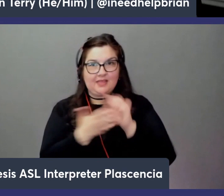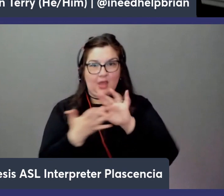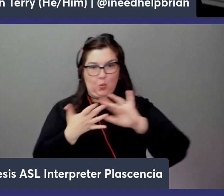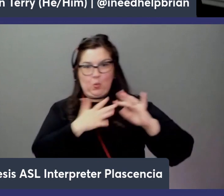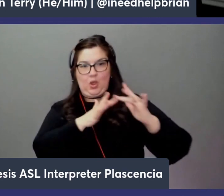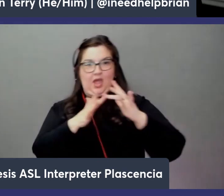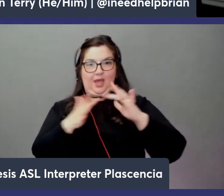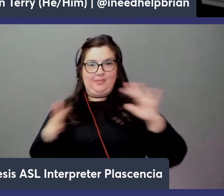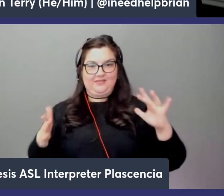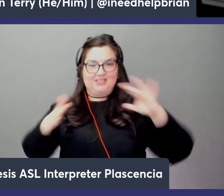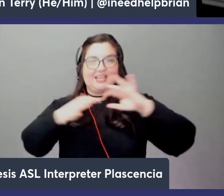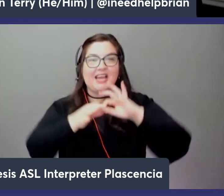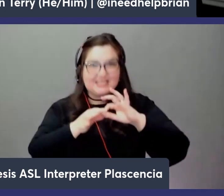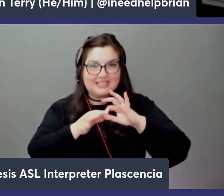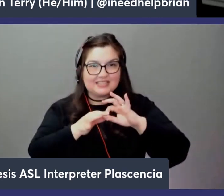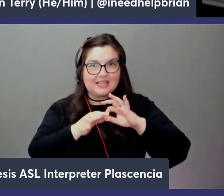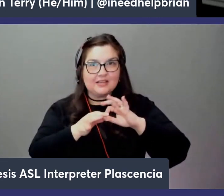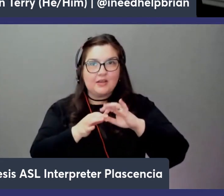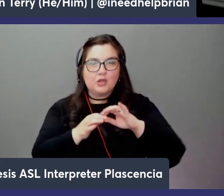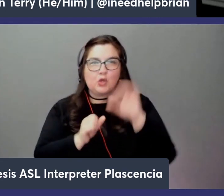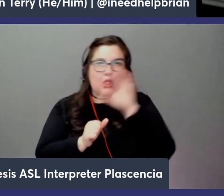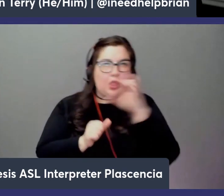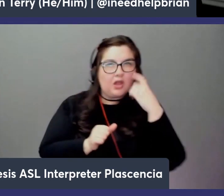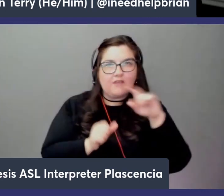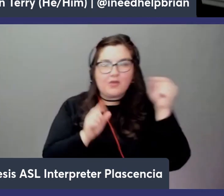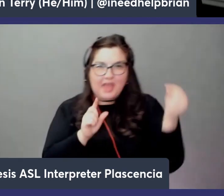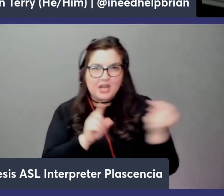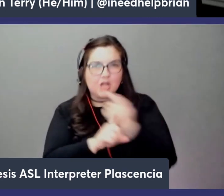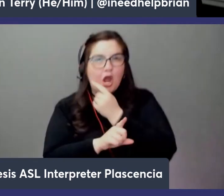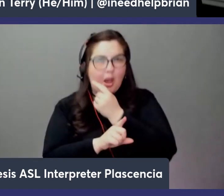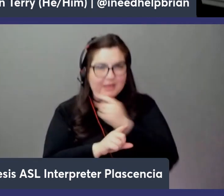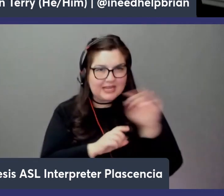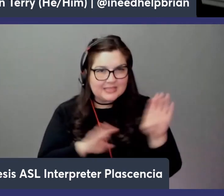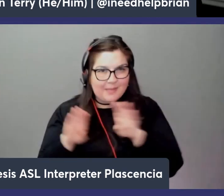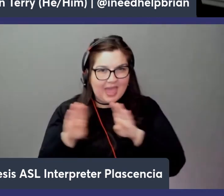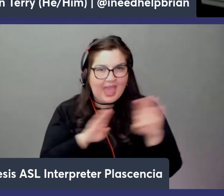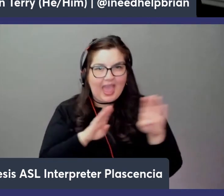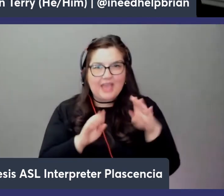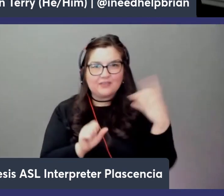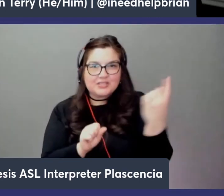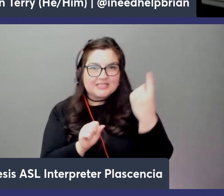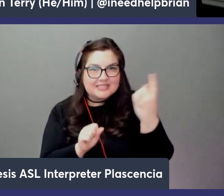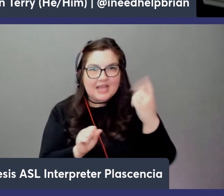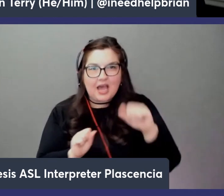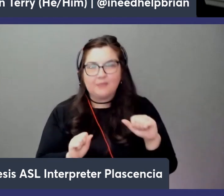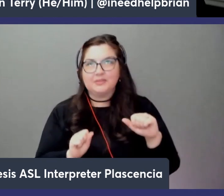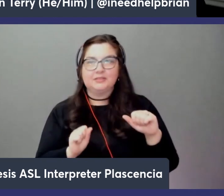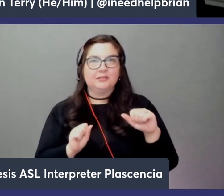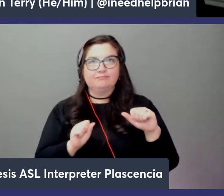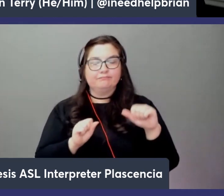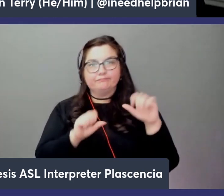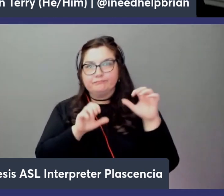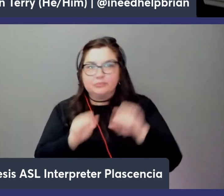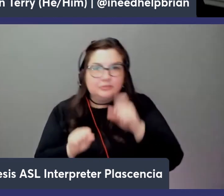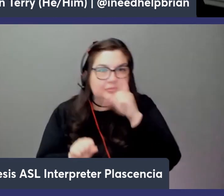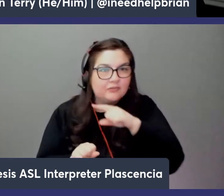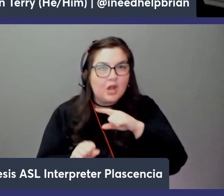to look for those anomalous behaviors where someone is maybe committing fraud or working with other people to commit fraud